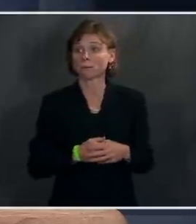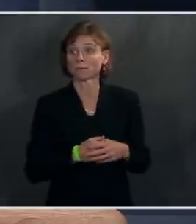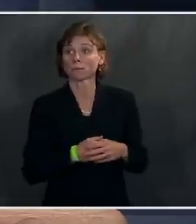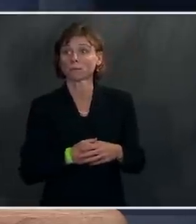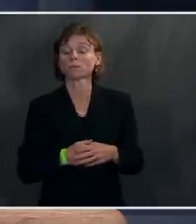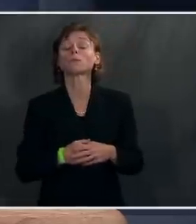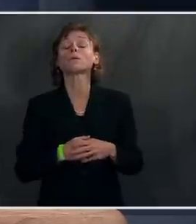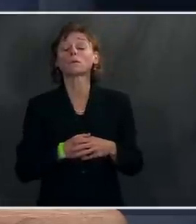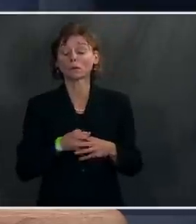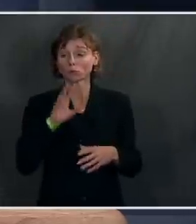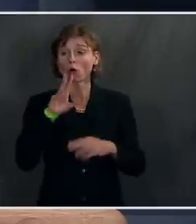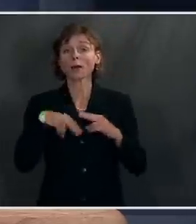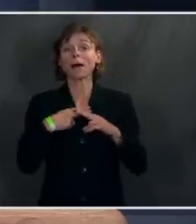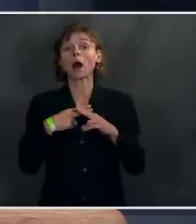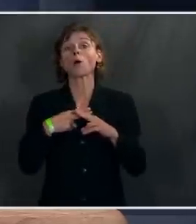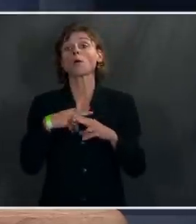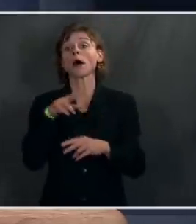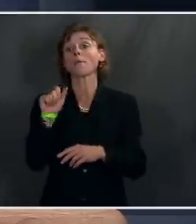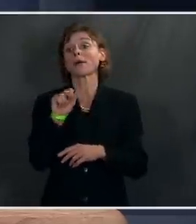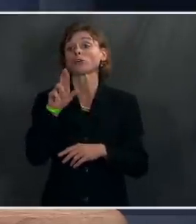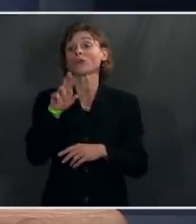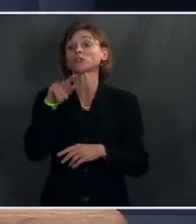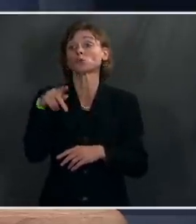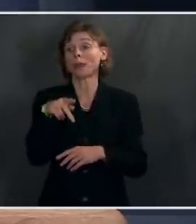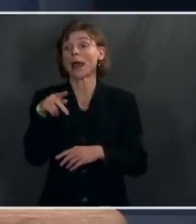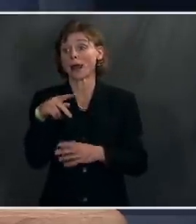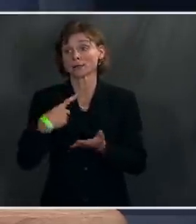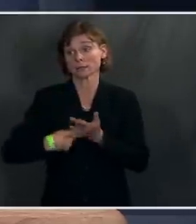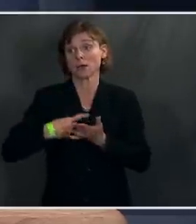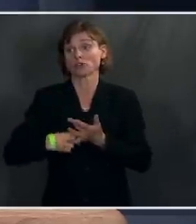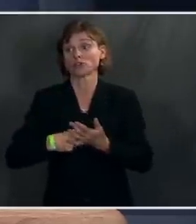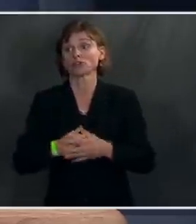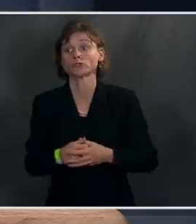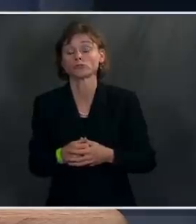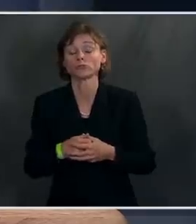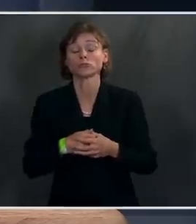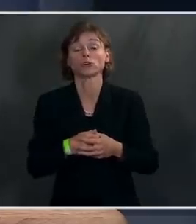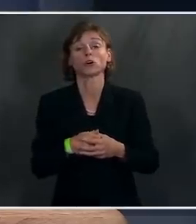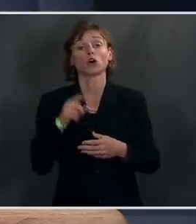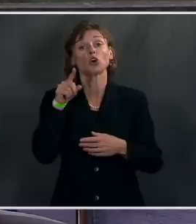And I want to follow up on a question that Phil had asked you. You would acknowledge that the gap